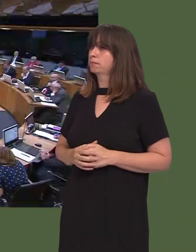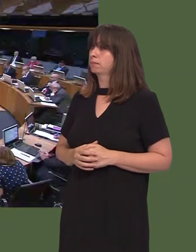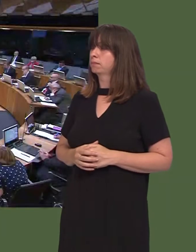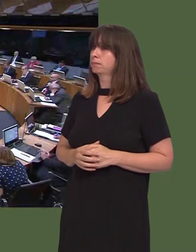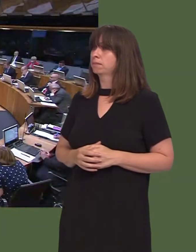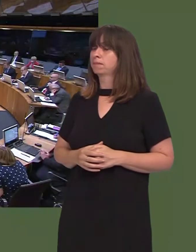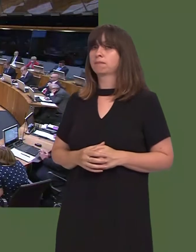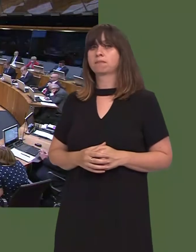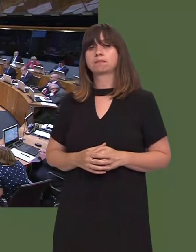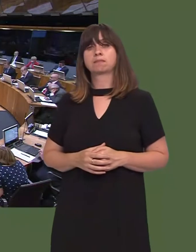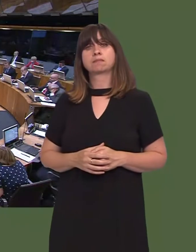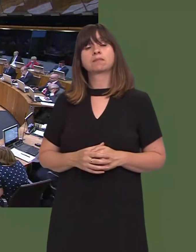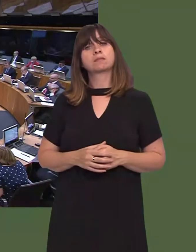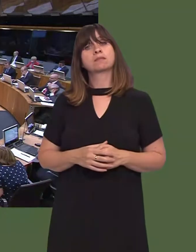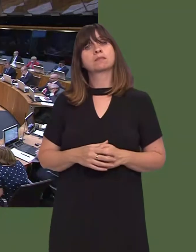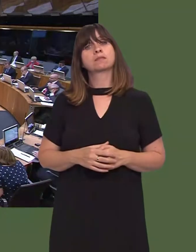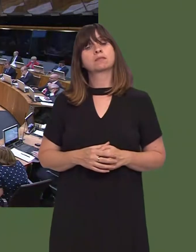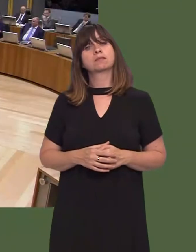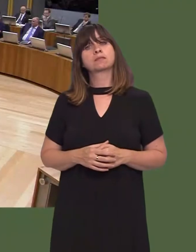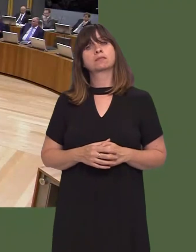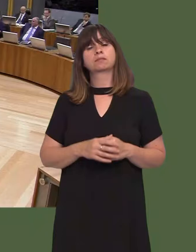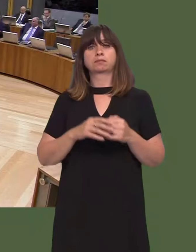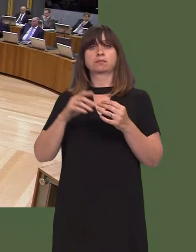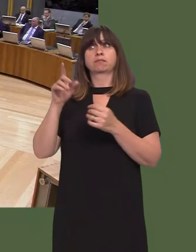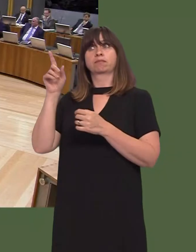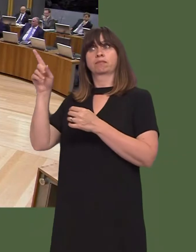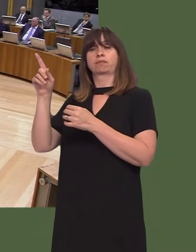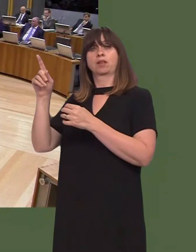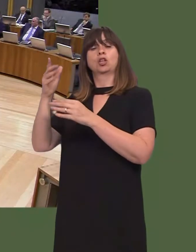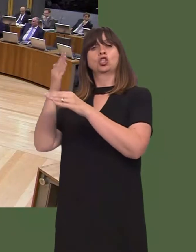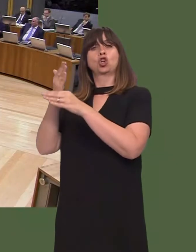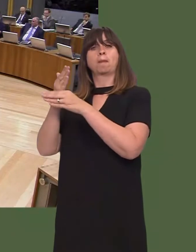Lee Waters: 8. Pa gamau y bydd y Prif Weinidog yn eu cymryd i wrthgydbwyso rhaglen canoli